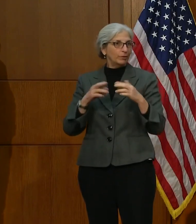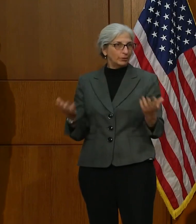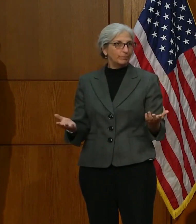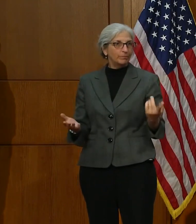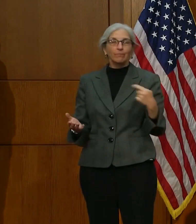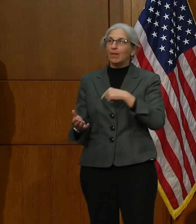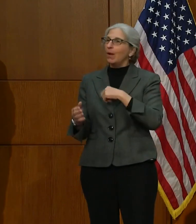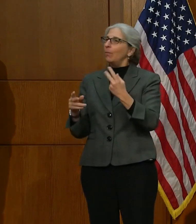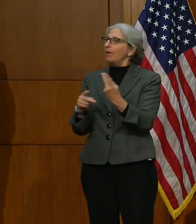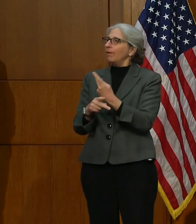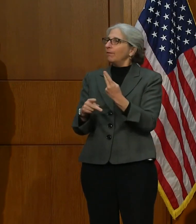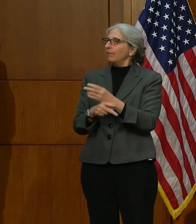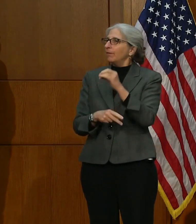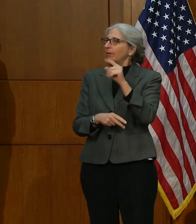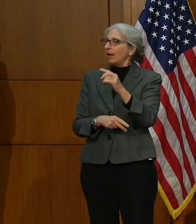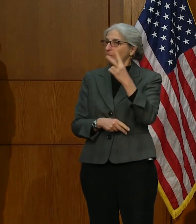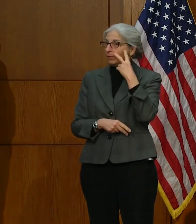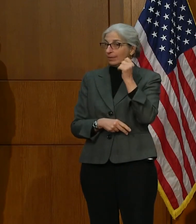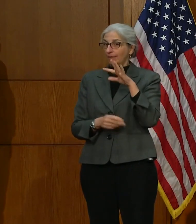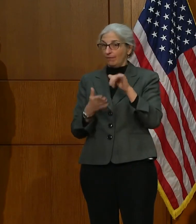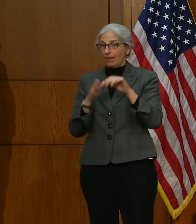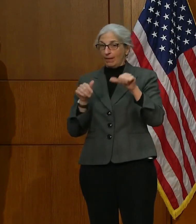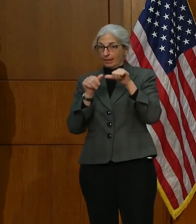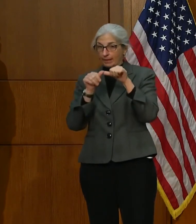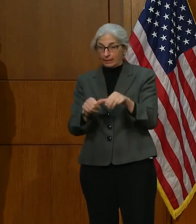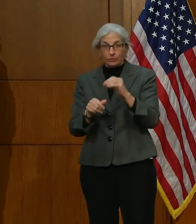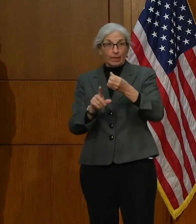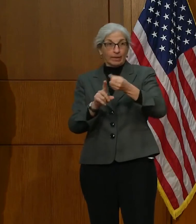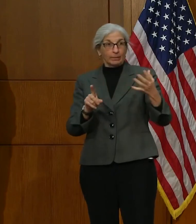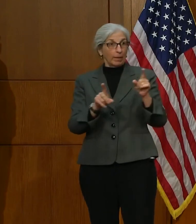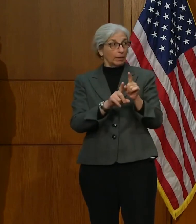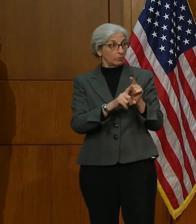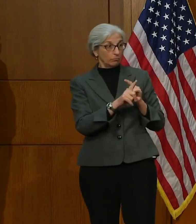FIGURE THAT OUT IT IT'S VERY VARIABLE BY REGION. WE'RE WORKING THROUGH THOSE DETAILS